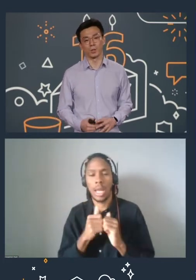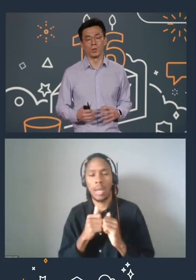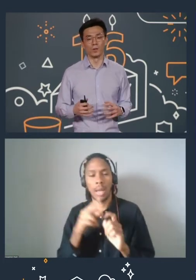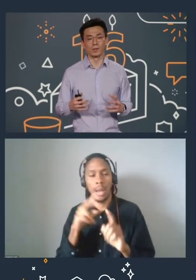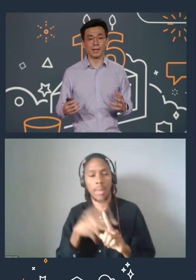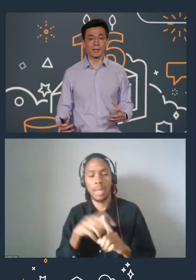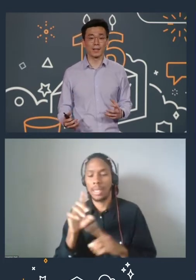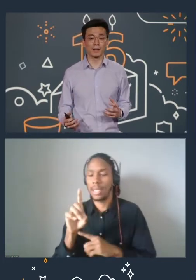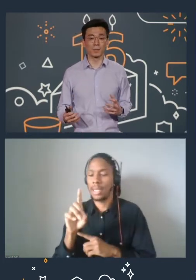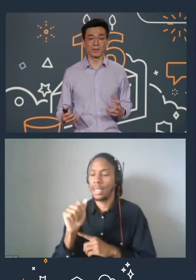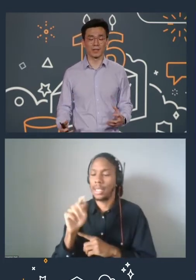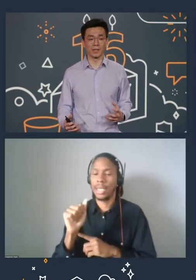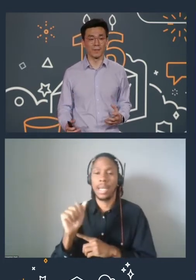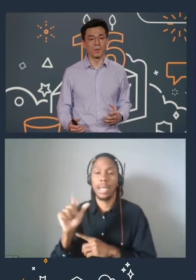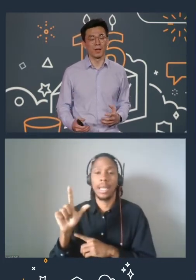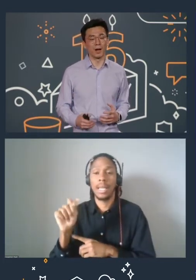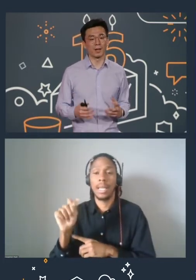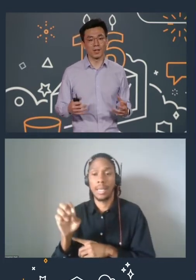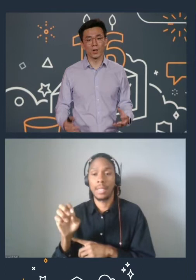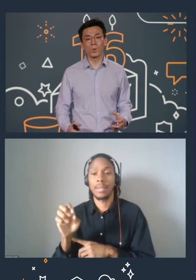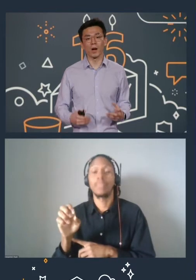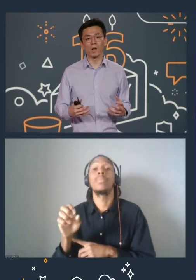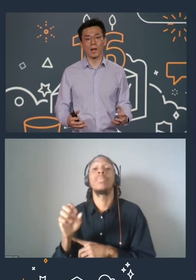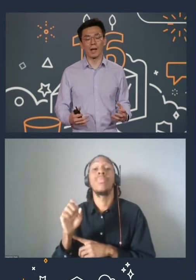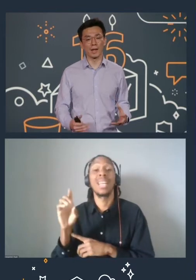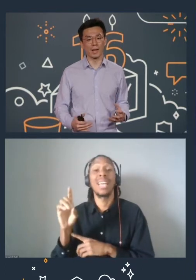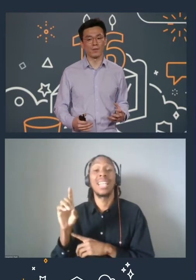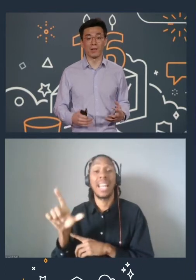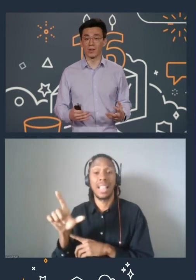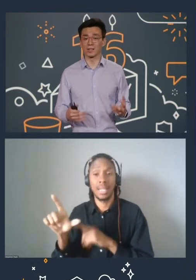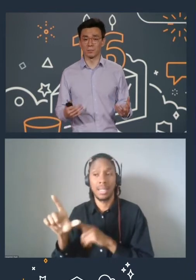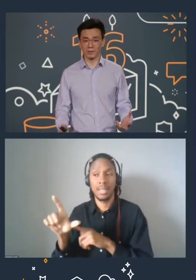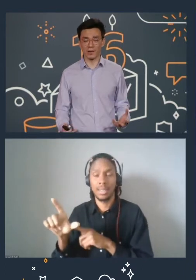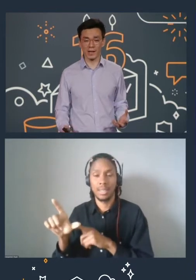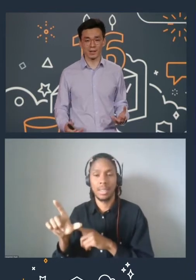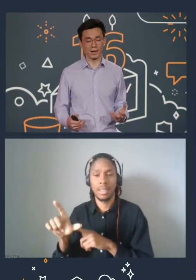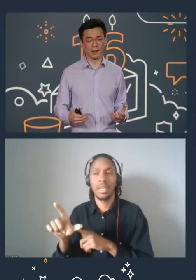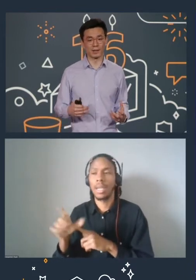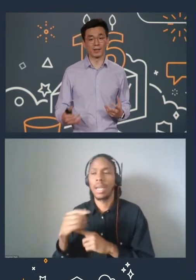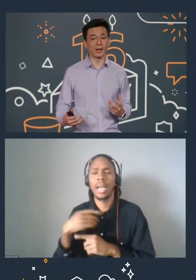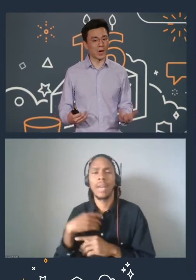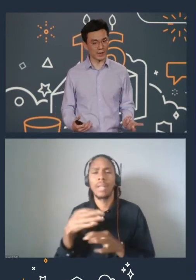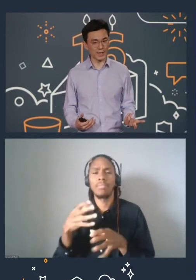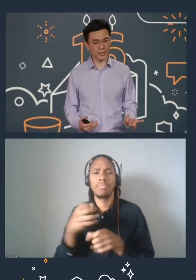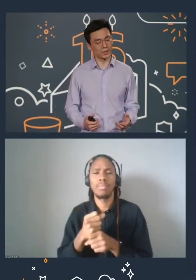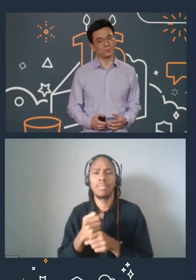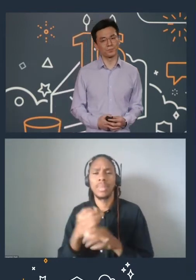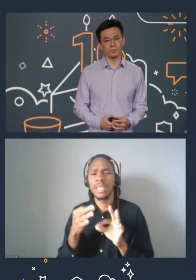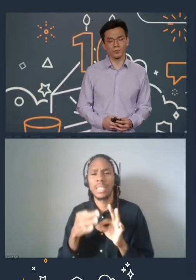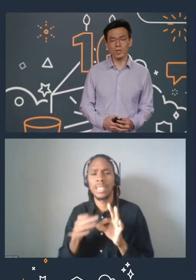So for data lake specifically, here, we outline a very simplified data lake architecture